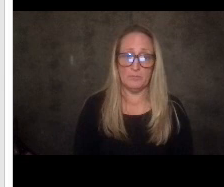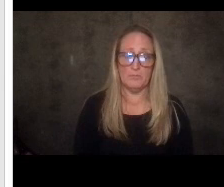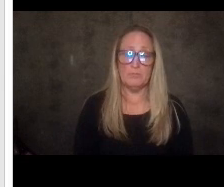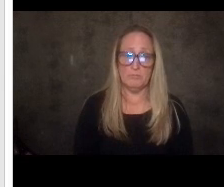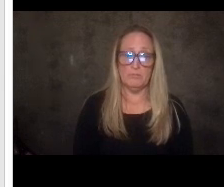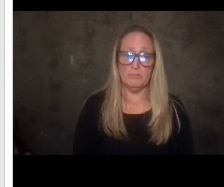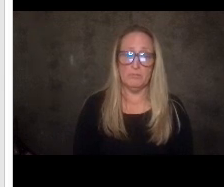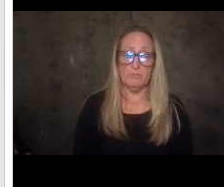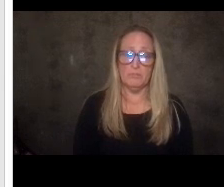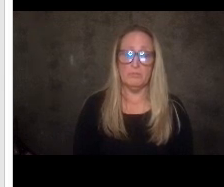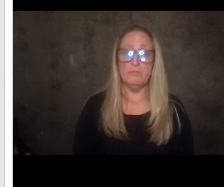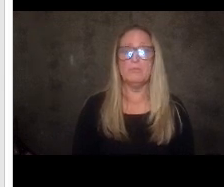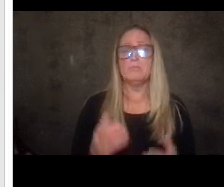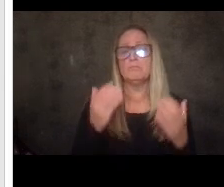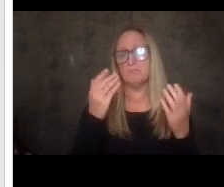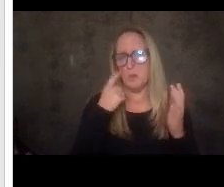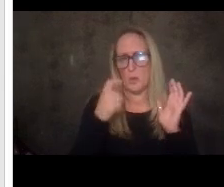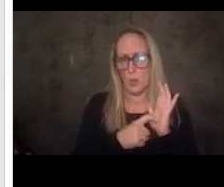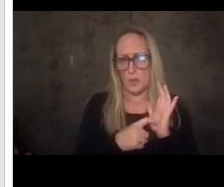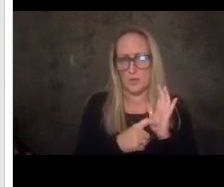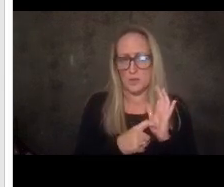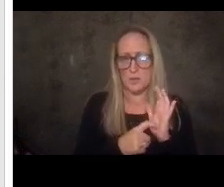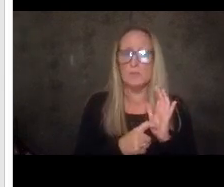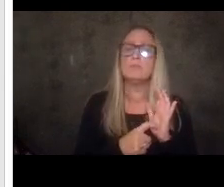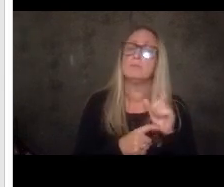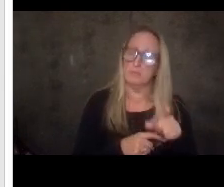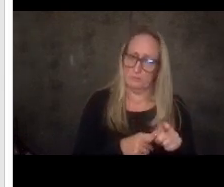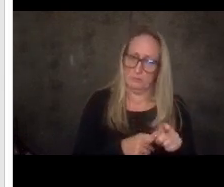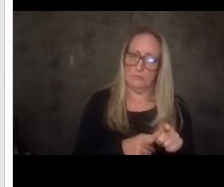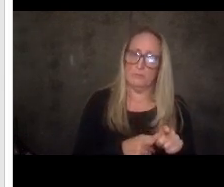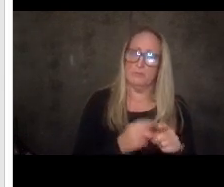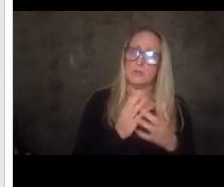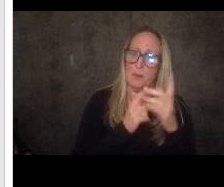So some things will go ahead and notice is we do have some bullet